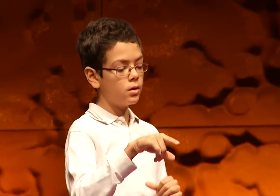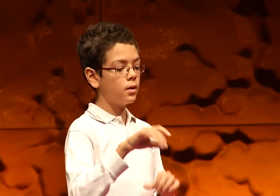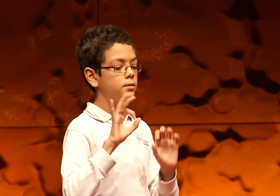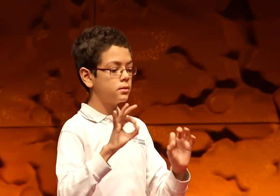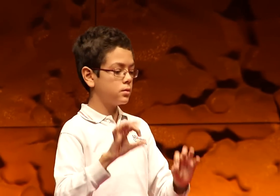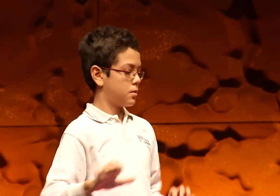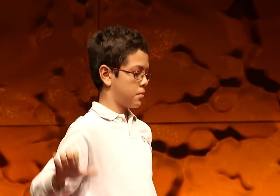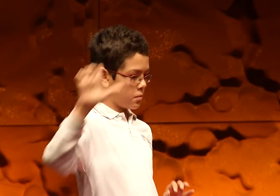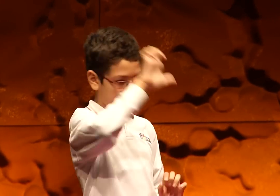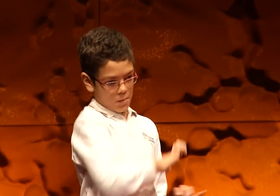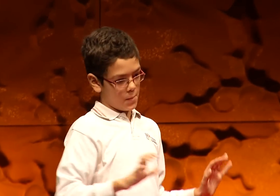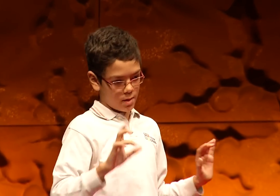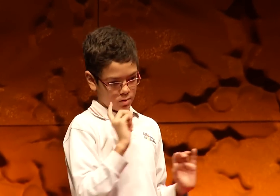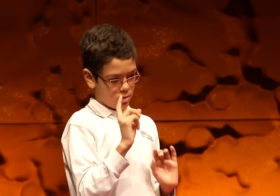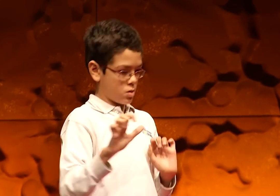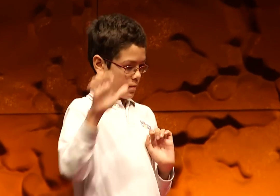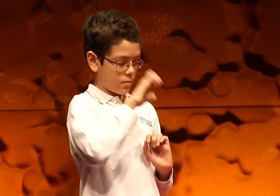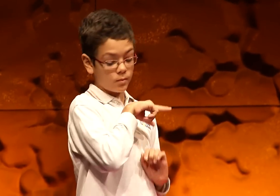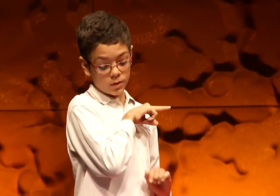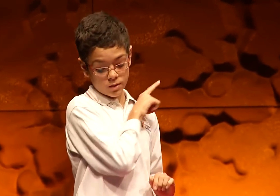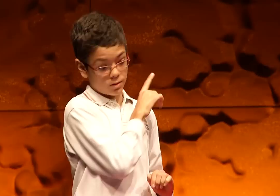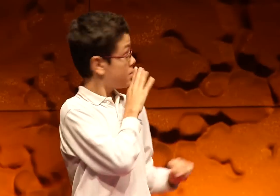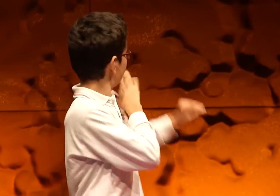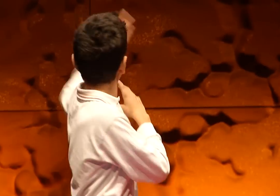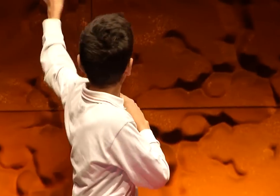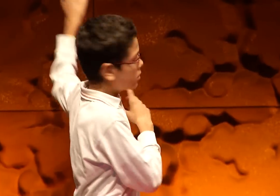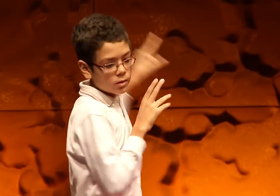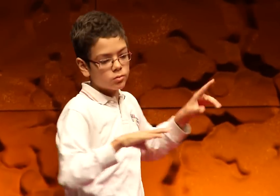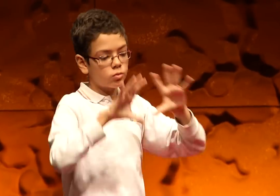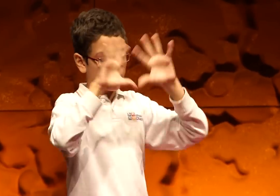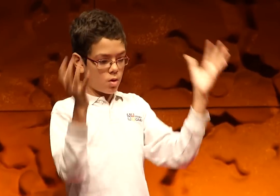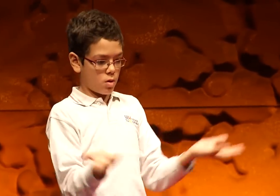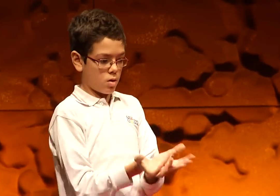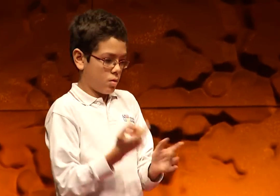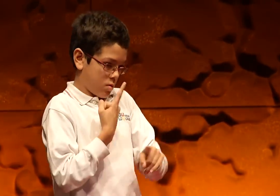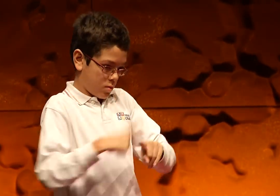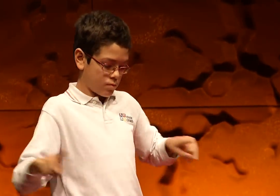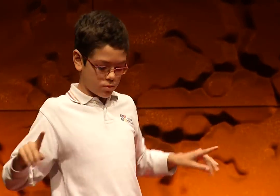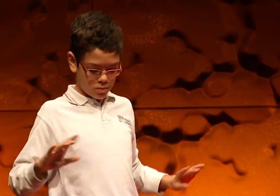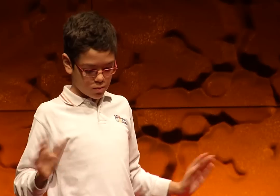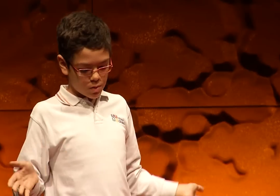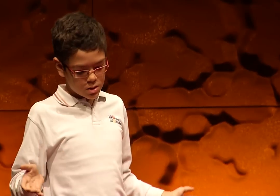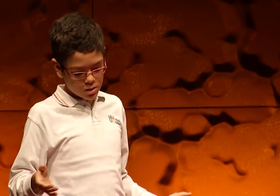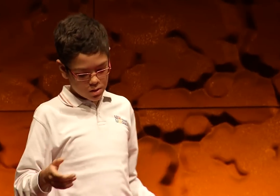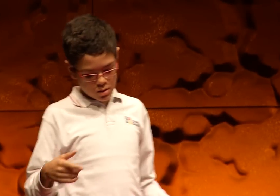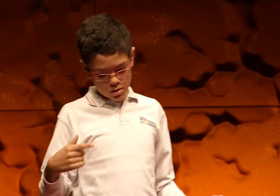There is an organization at the European level, the EUDY (European Union of the Deaf Youth)